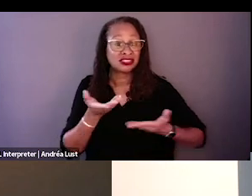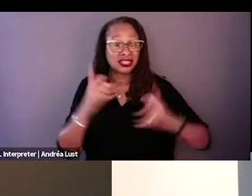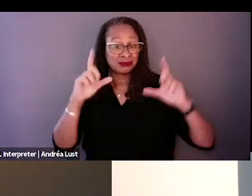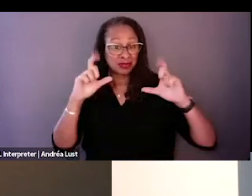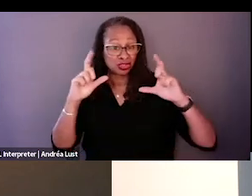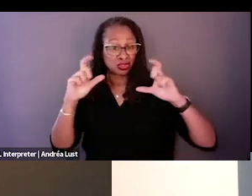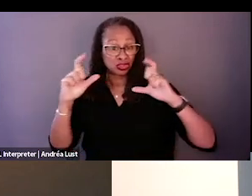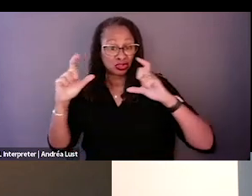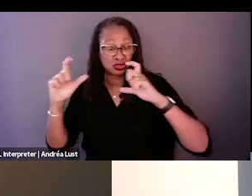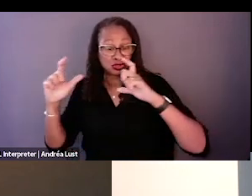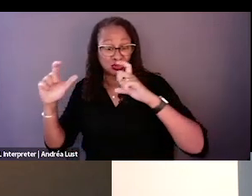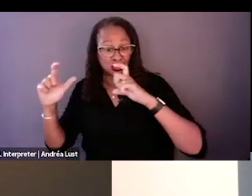fights between them.